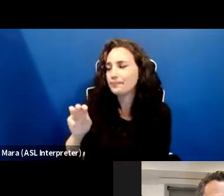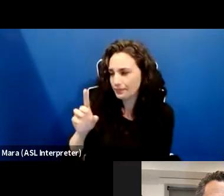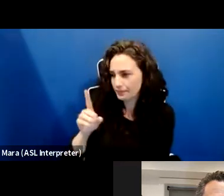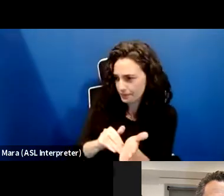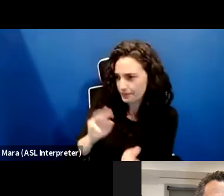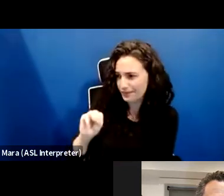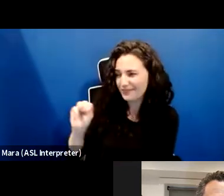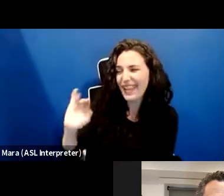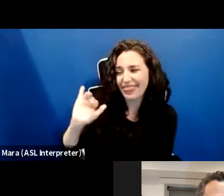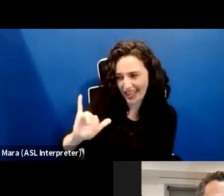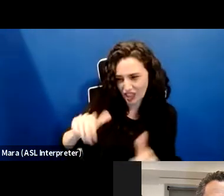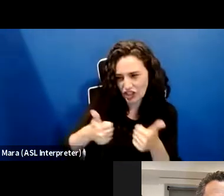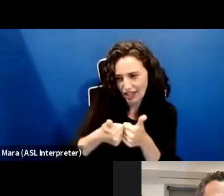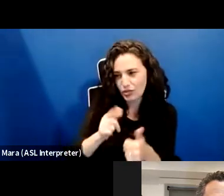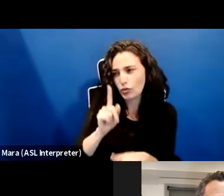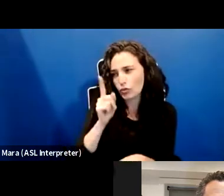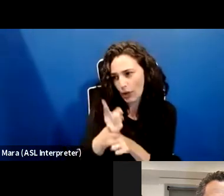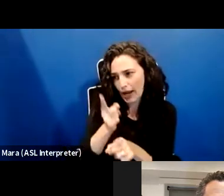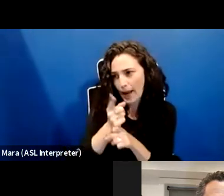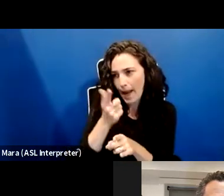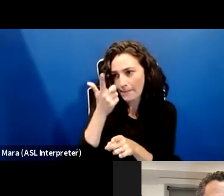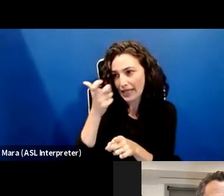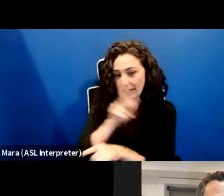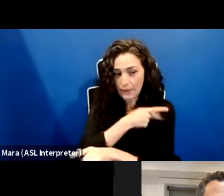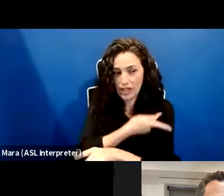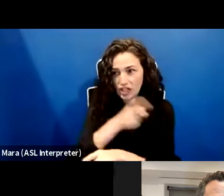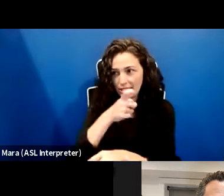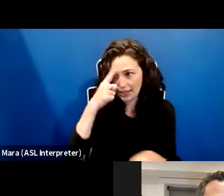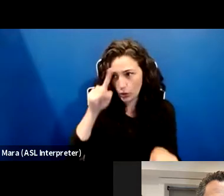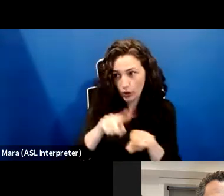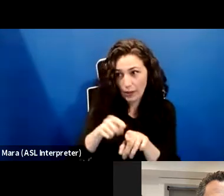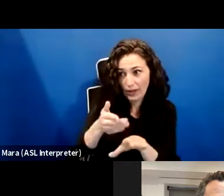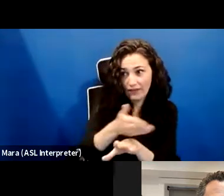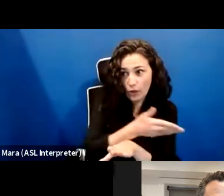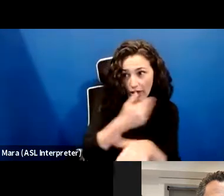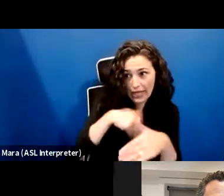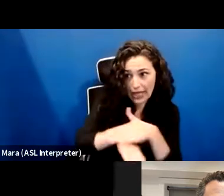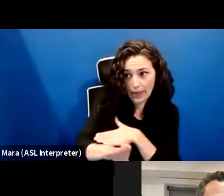patients would be consented before they saw me. I mean the emergency room, you know, you get a provider when you walk in